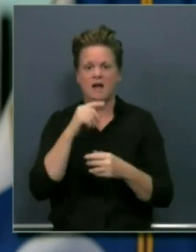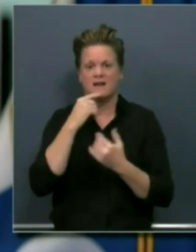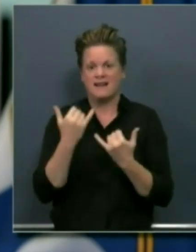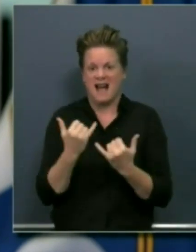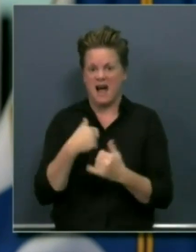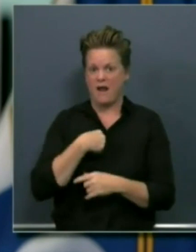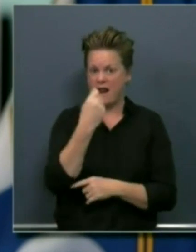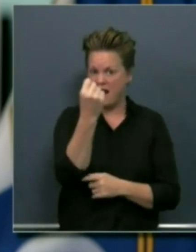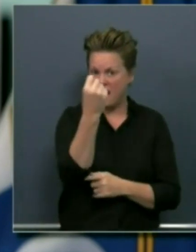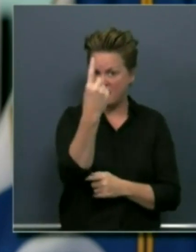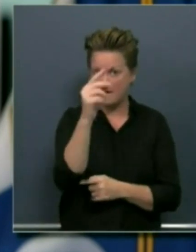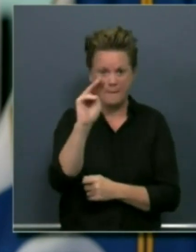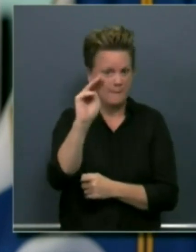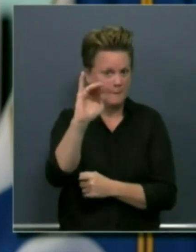WE RELEASED 11 MILLION